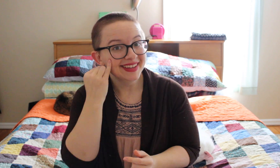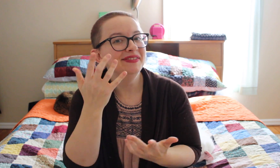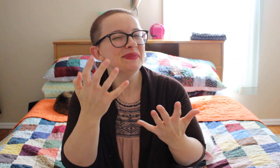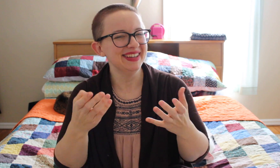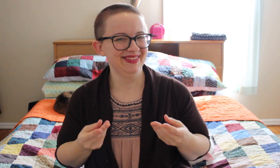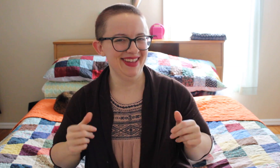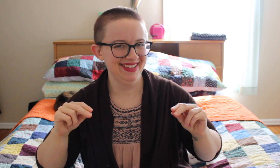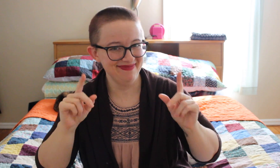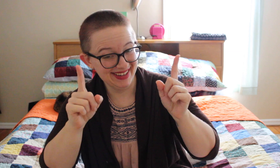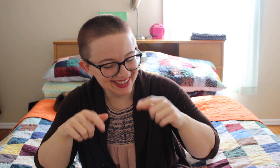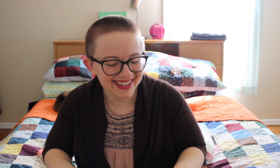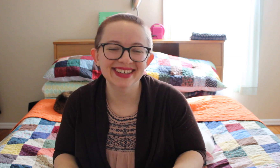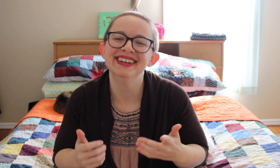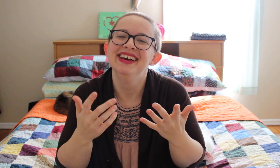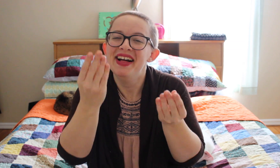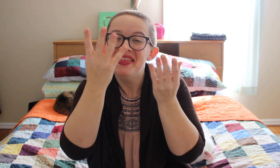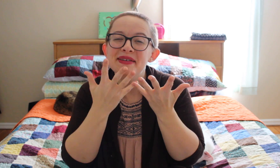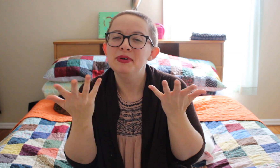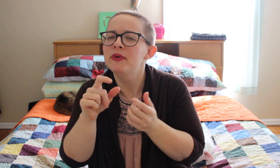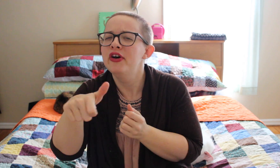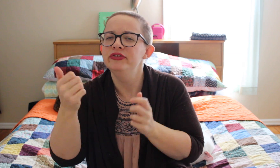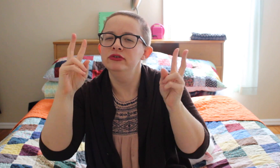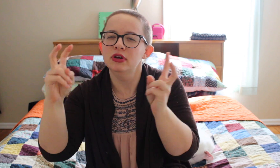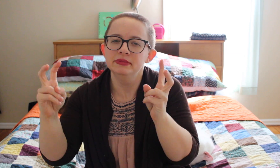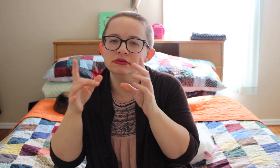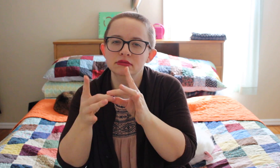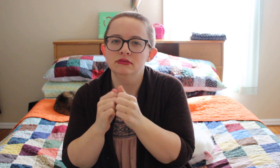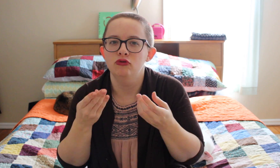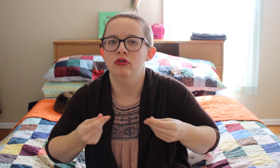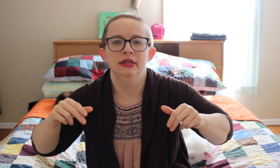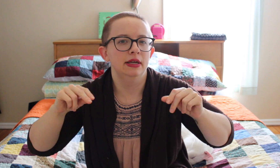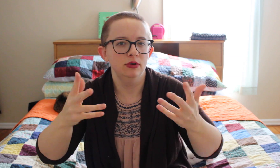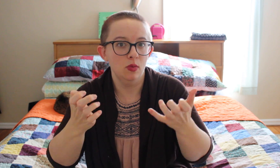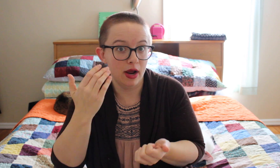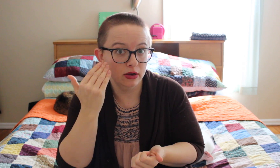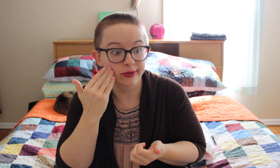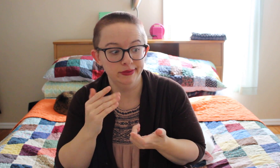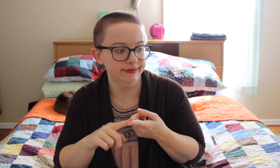but if you want to cloth diaper, let me know what other topics you want related to cloth diapering.